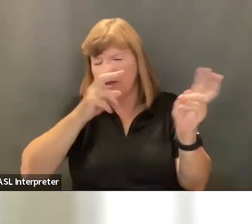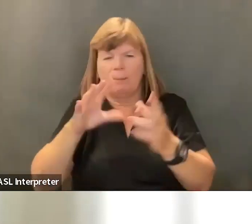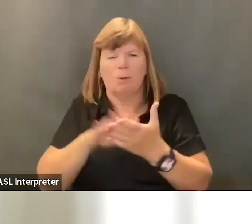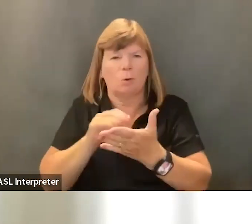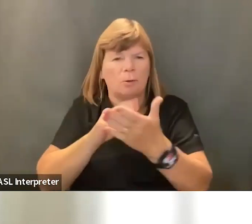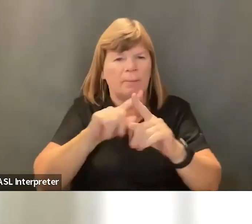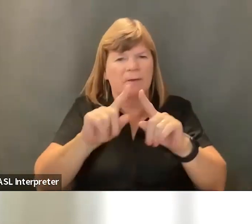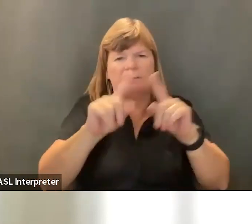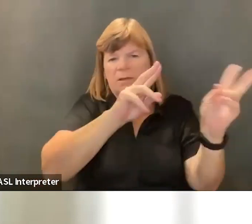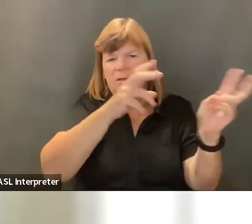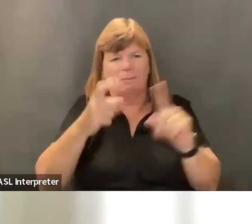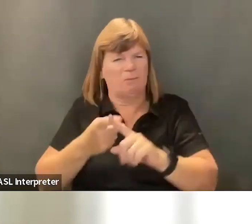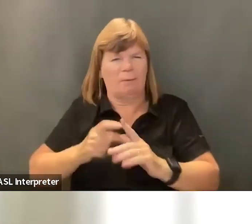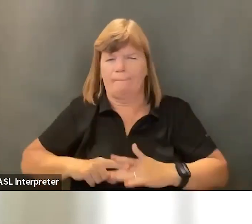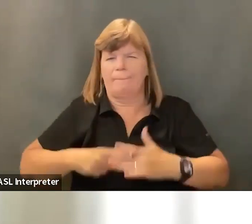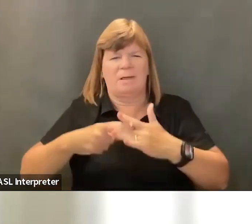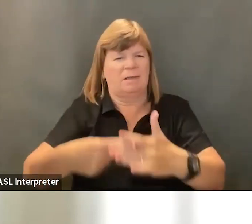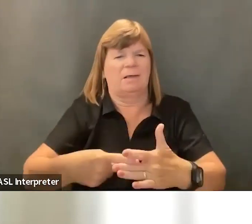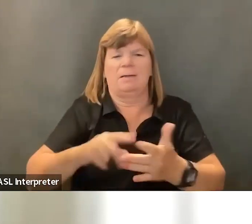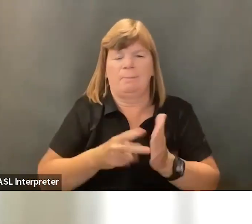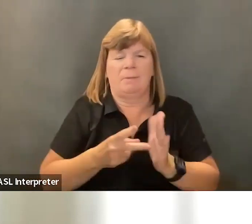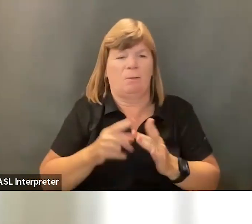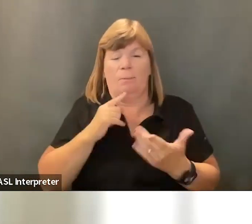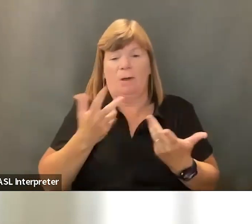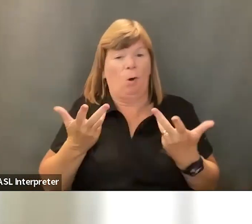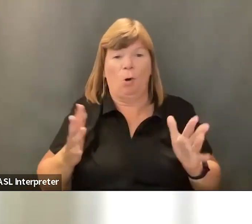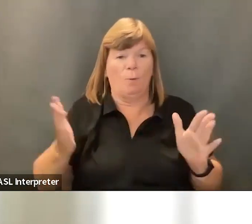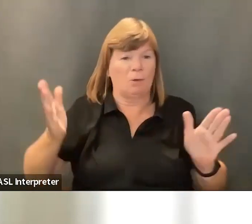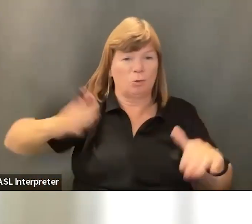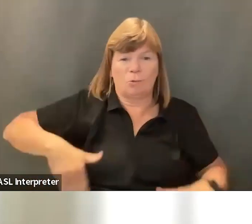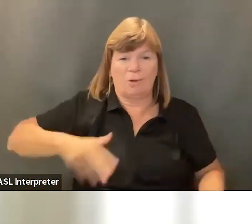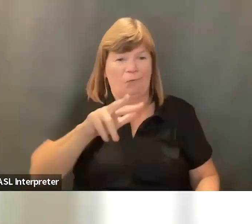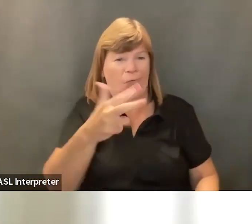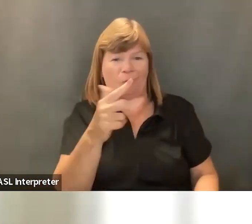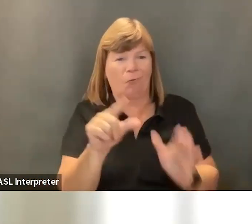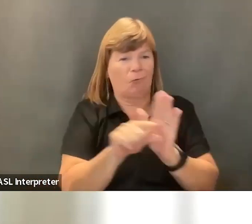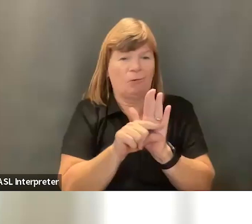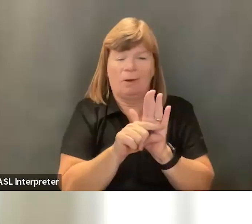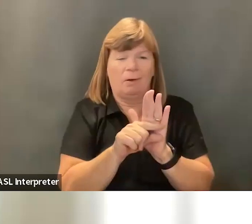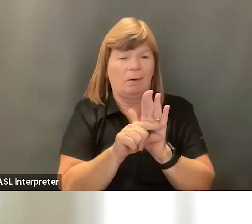right from the beginning it's going to be too late by the time they're in third grade and and a third